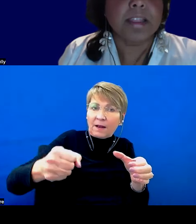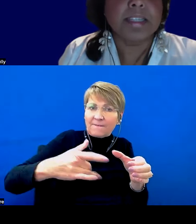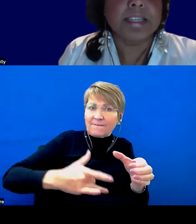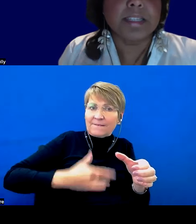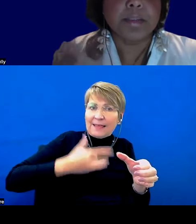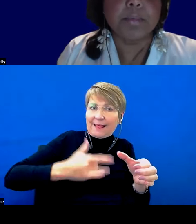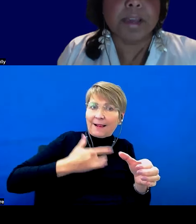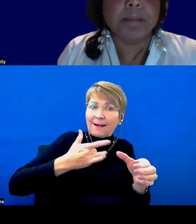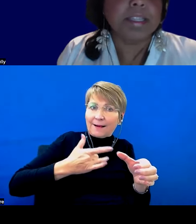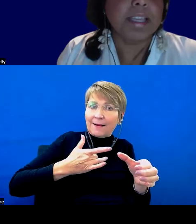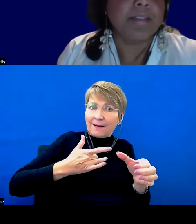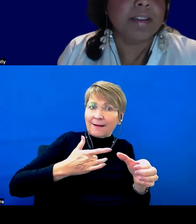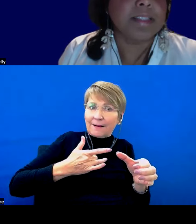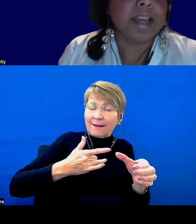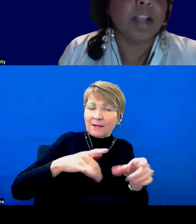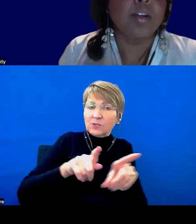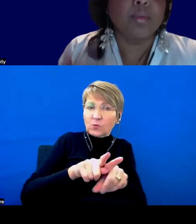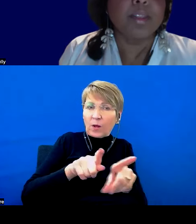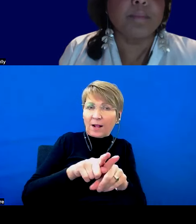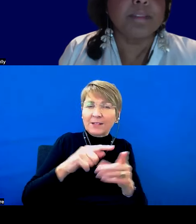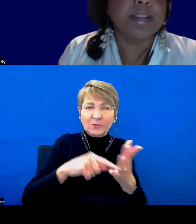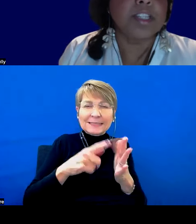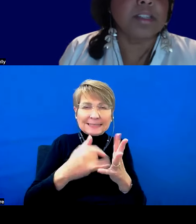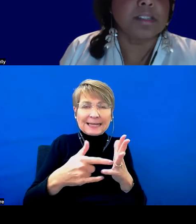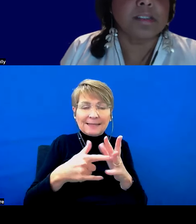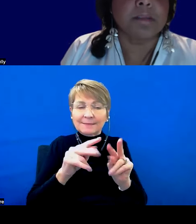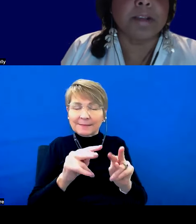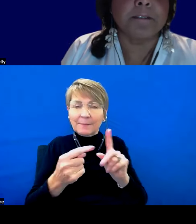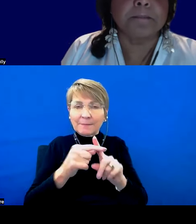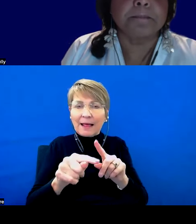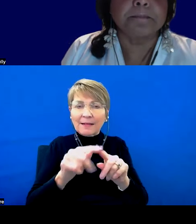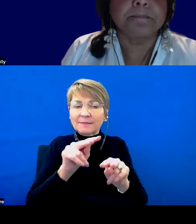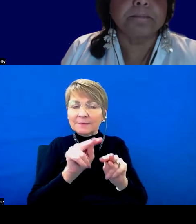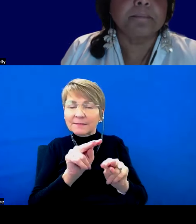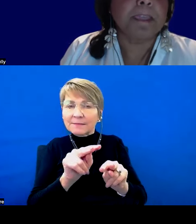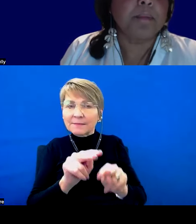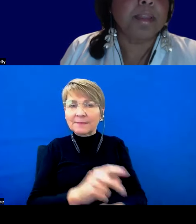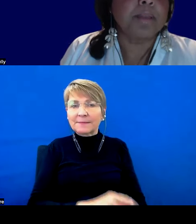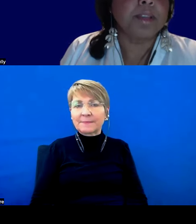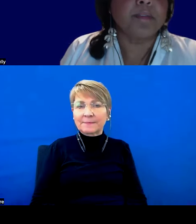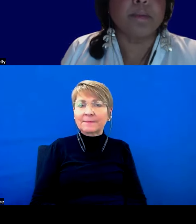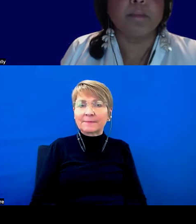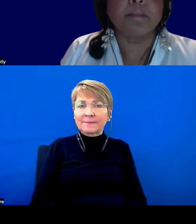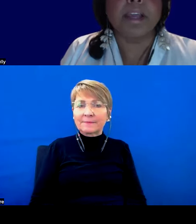testing will be able to give us that along with observations as well that we observe through play.